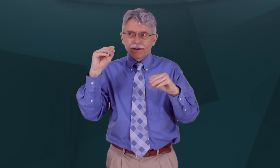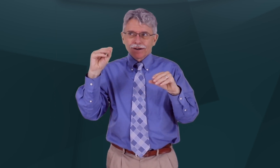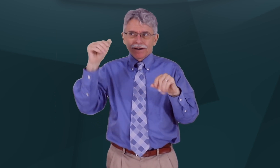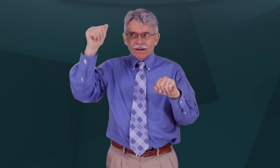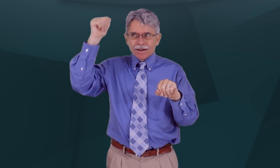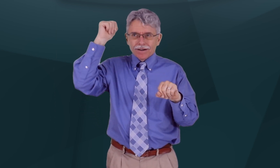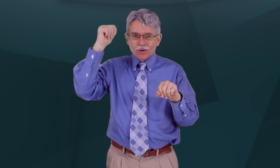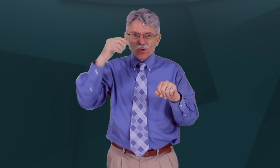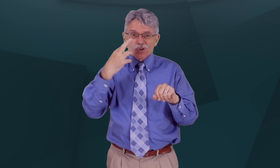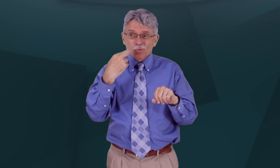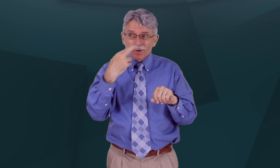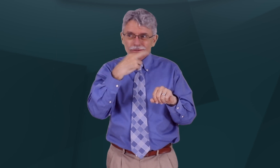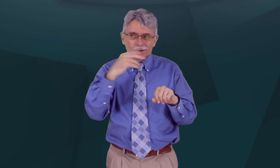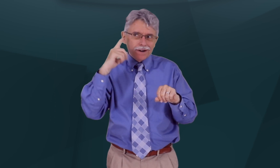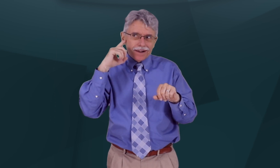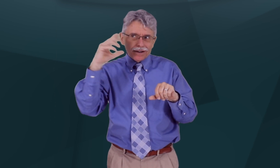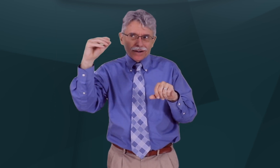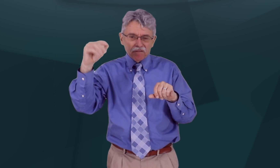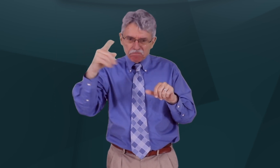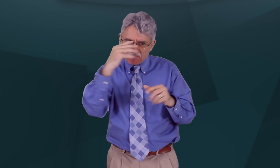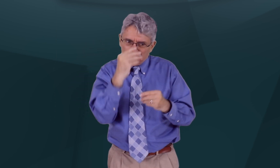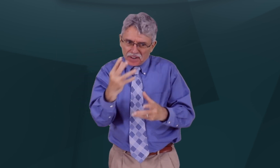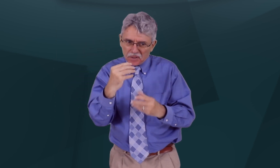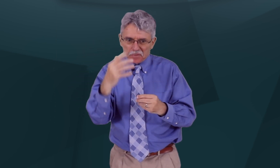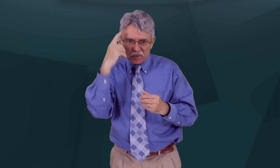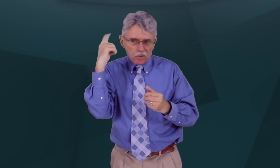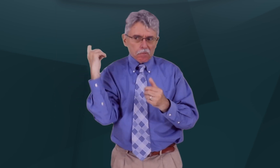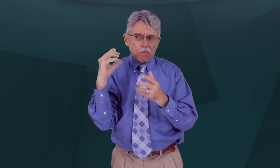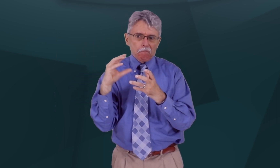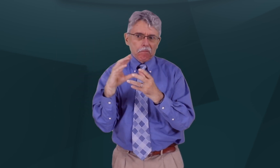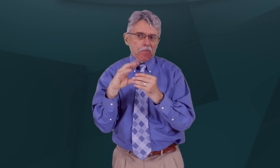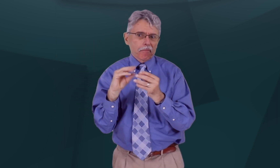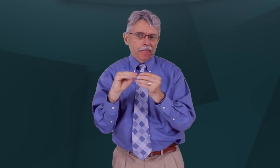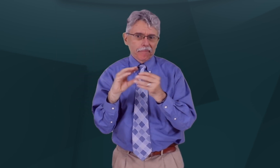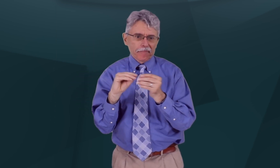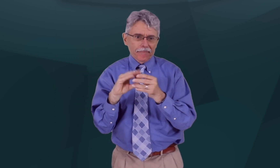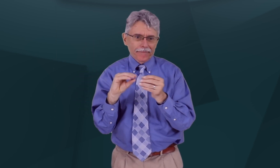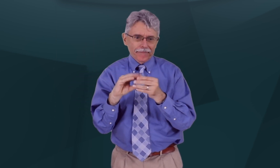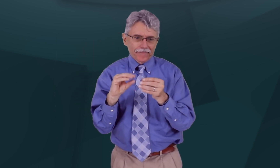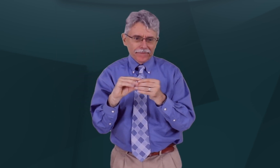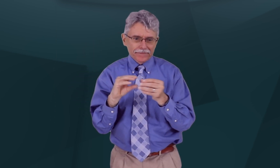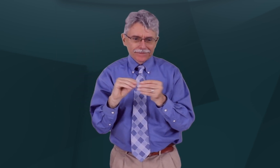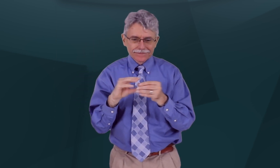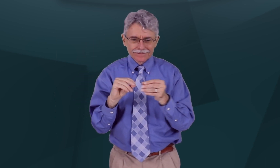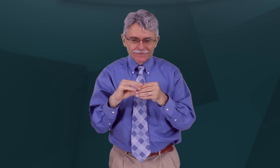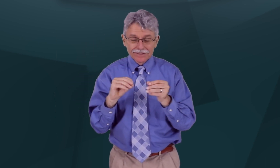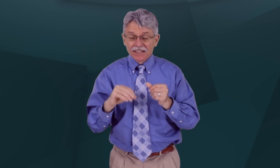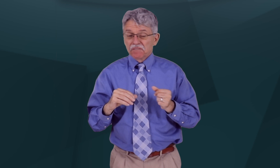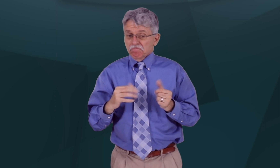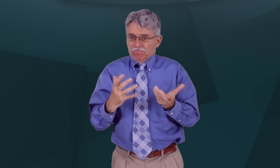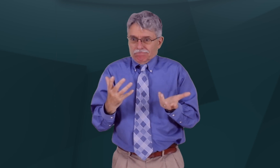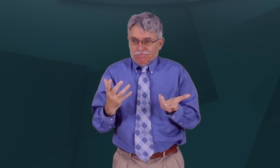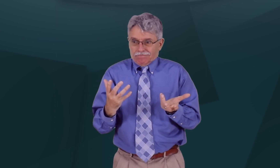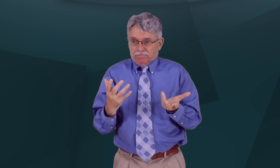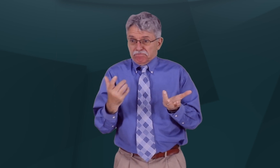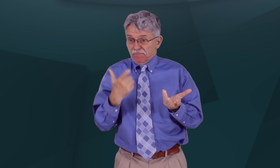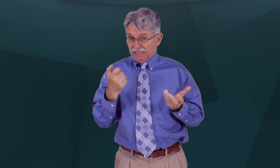you know, whether even on a train we might be listening to what's going on. In a restaurant, I hear what's going on. Conversations around me.